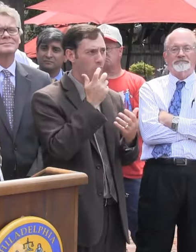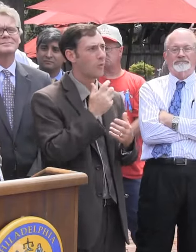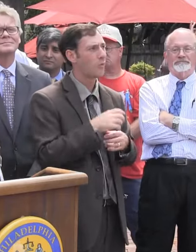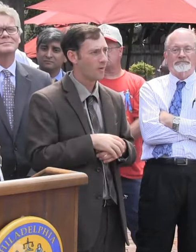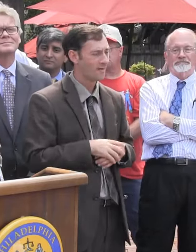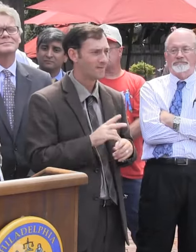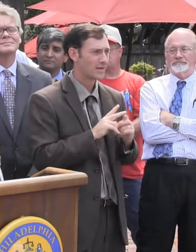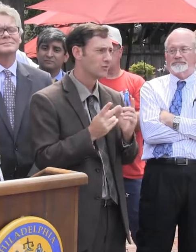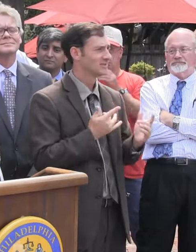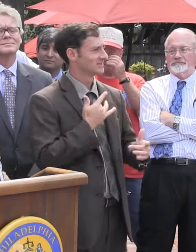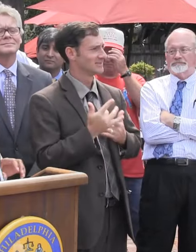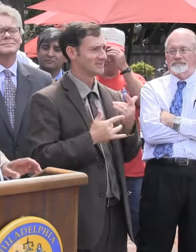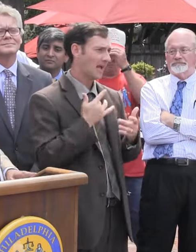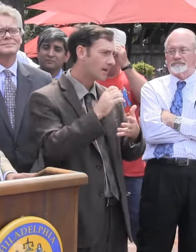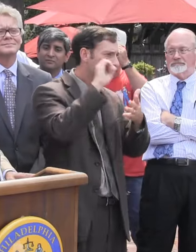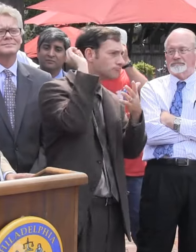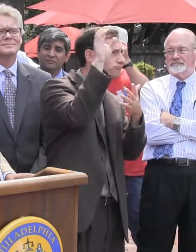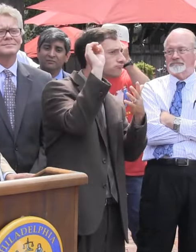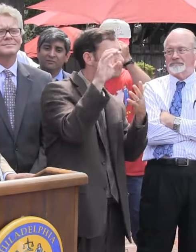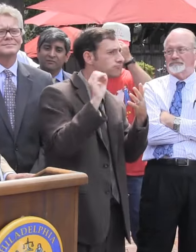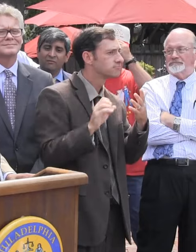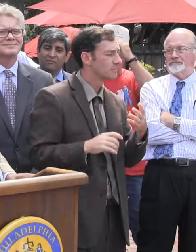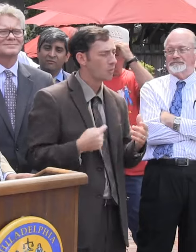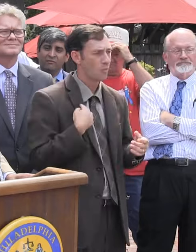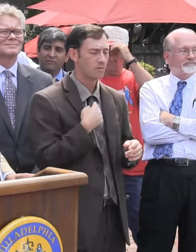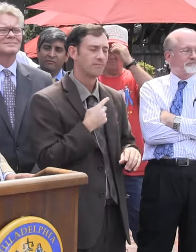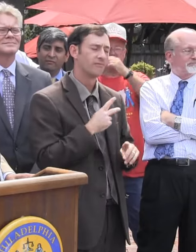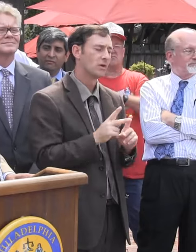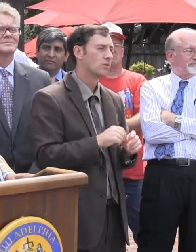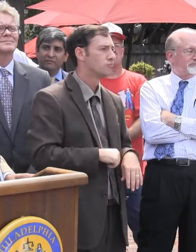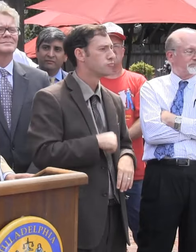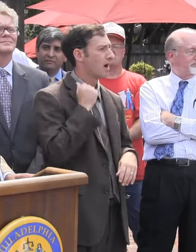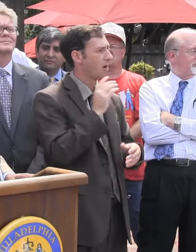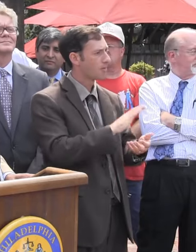packed series of announcements and we can not be more proud of our partnership again